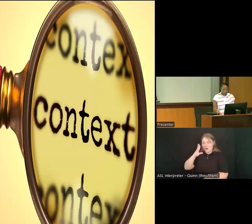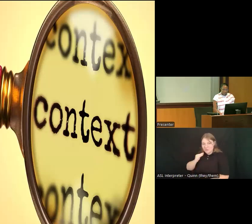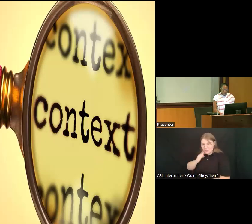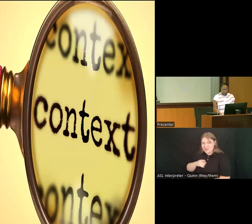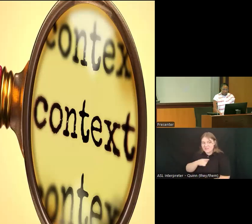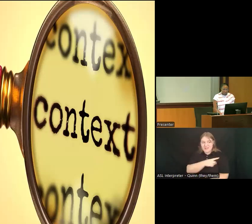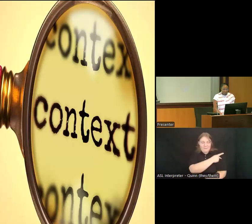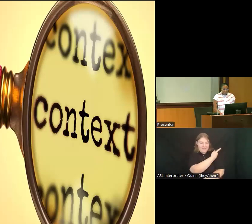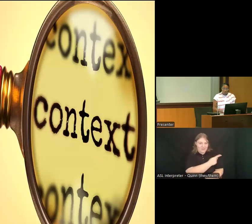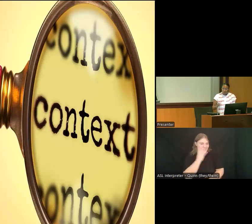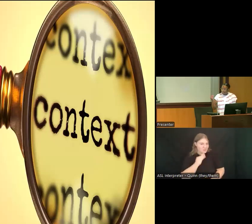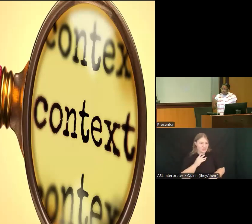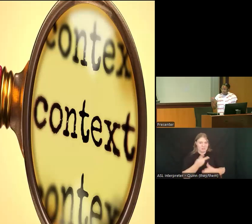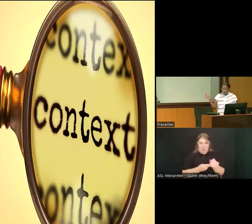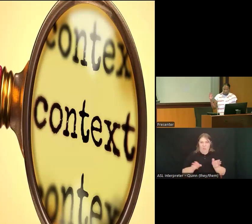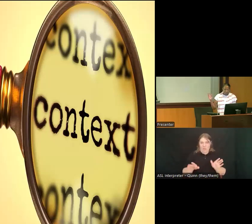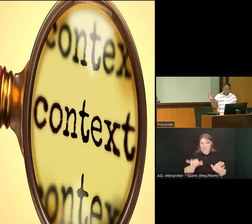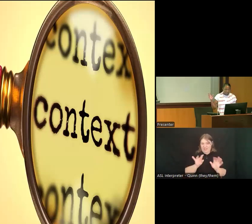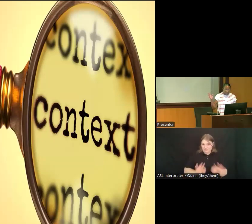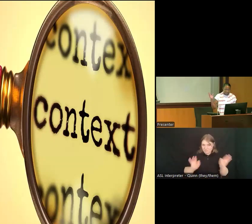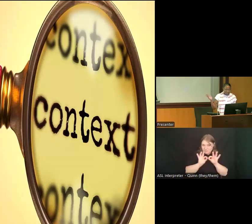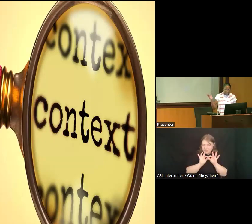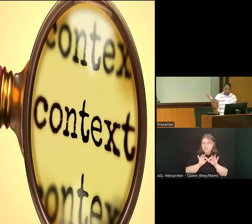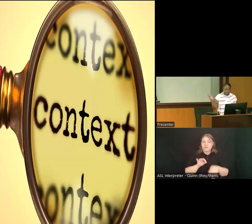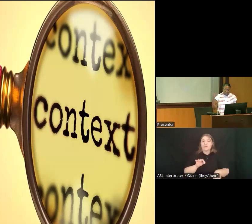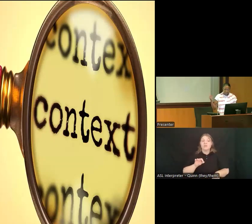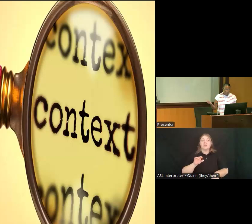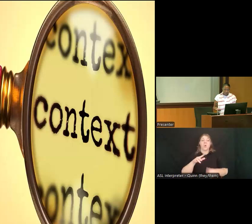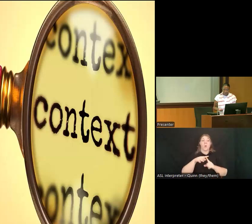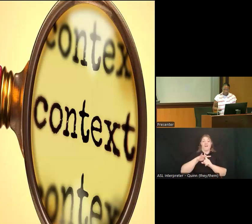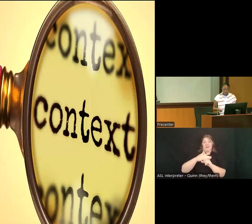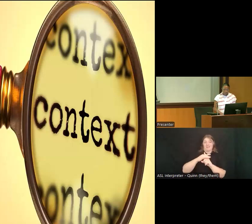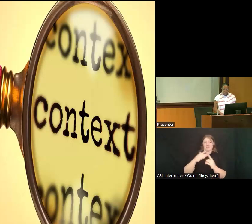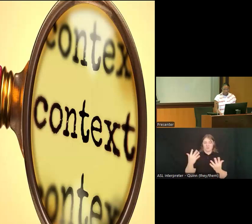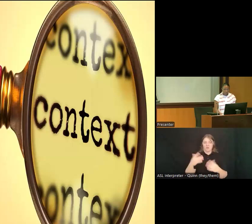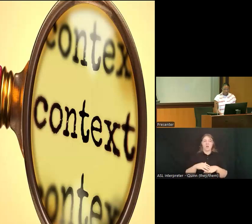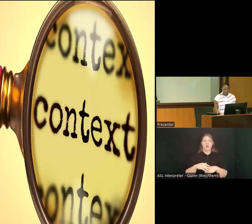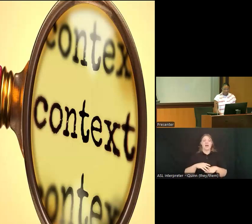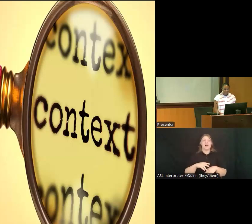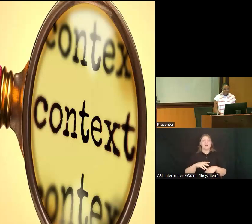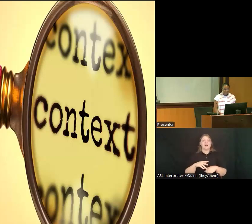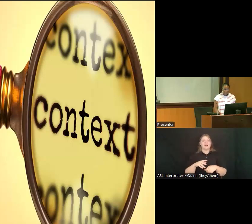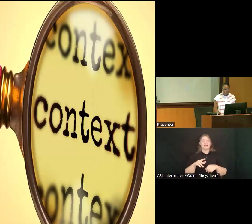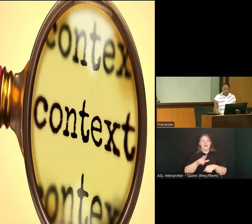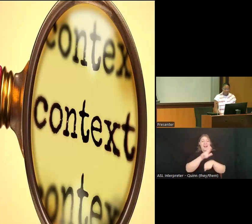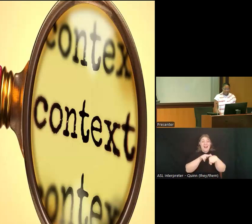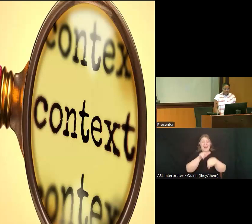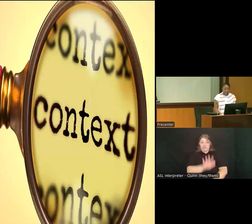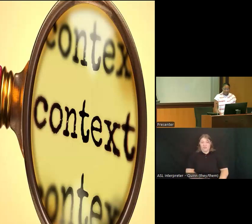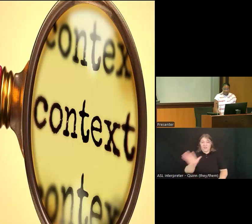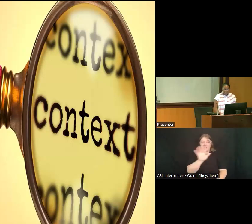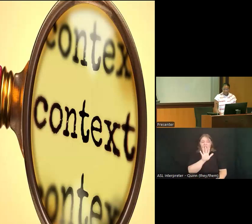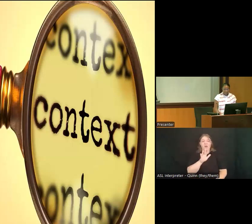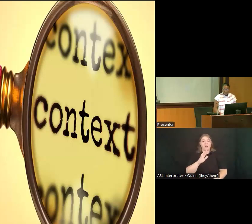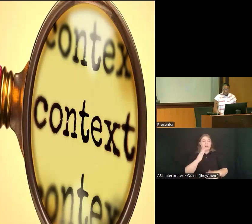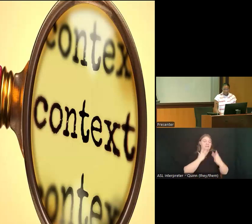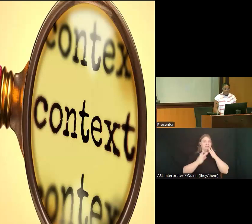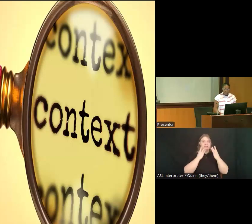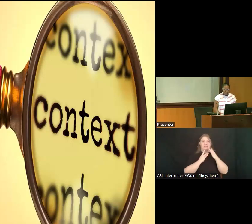patients so thinking about the context nationally chronic shortage of providers of color in medicine